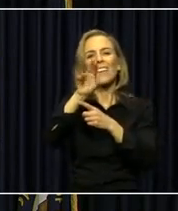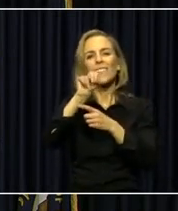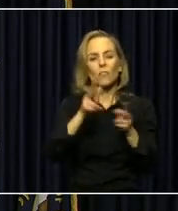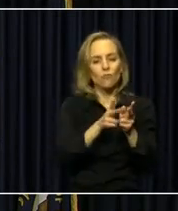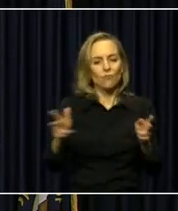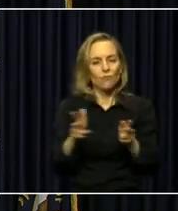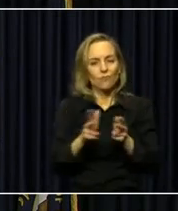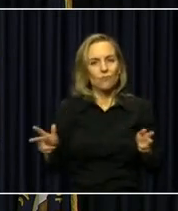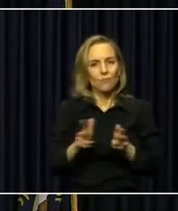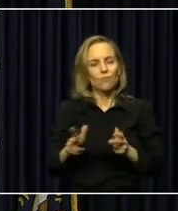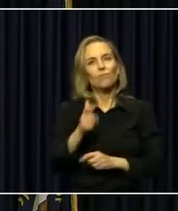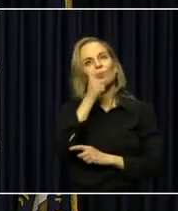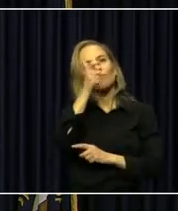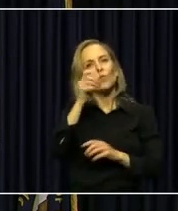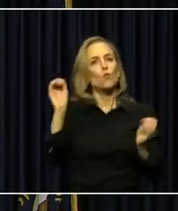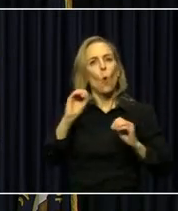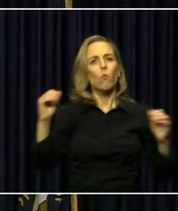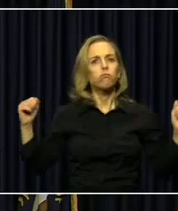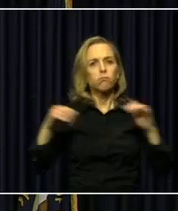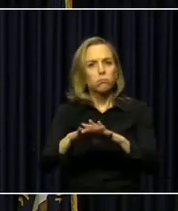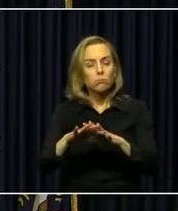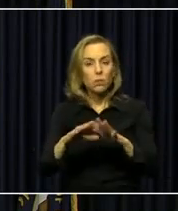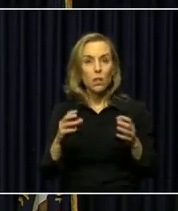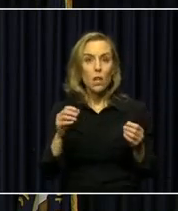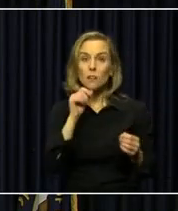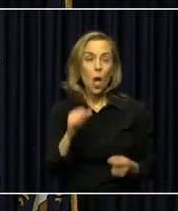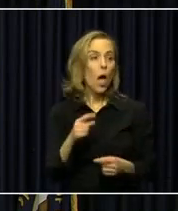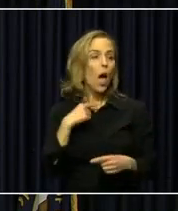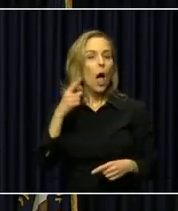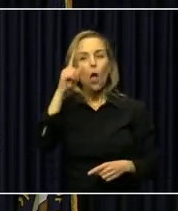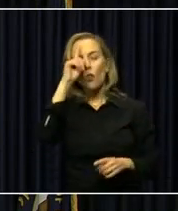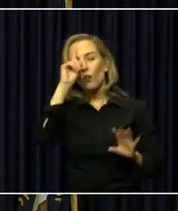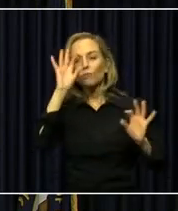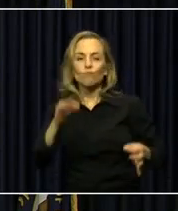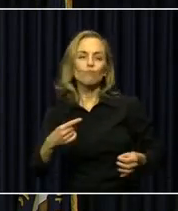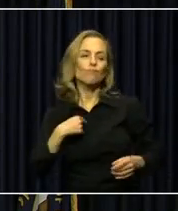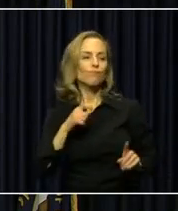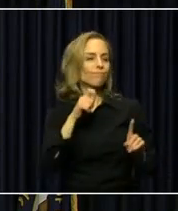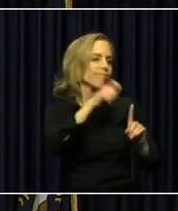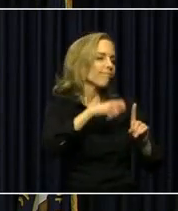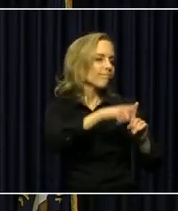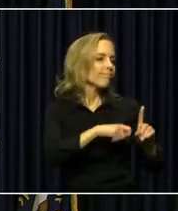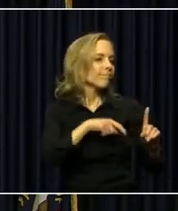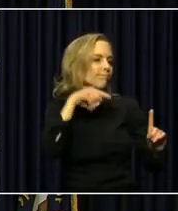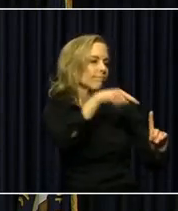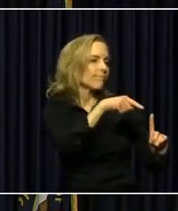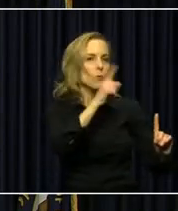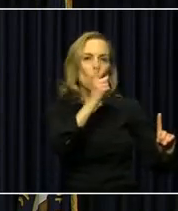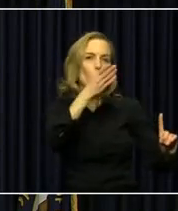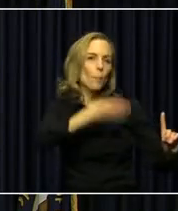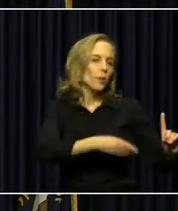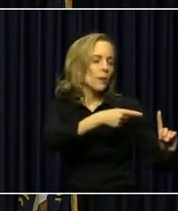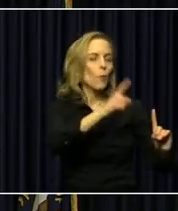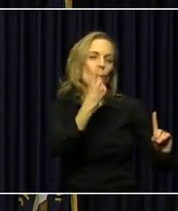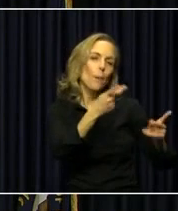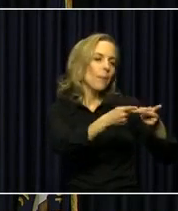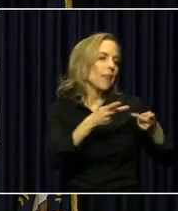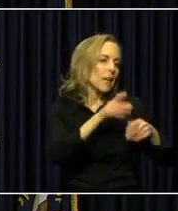IT'S VERY CONCERNING. JOE. GOING BACK TO THE DIFFICULTY